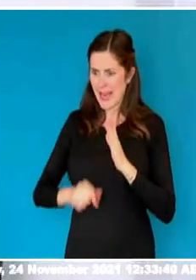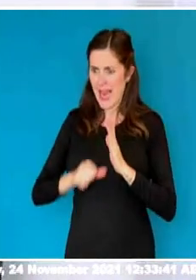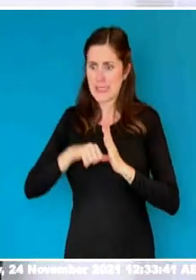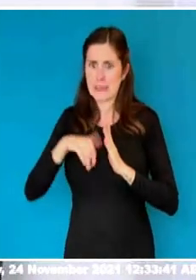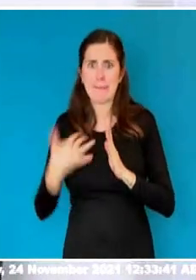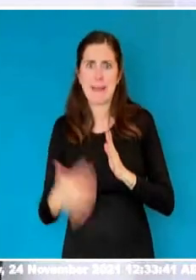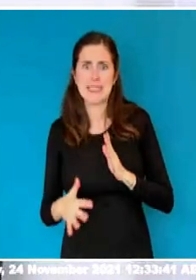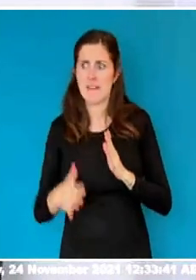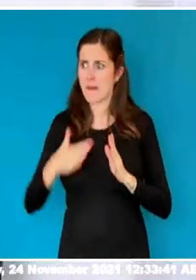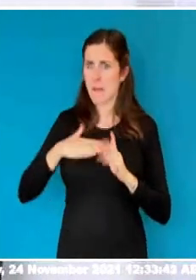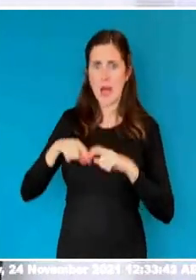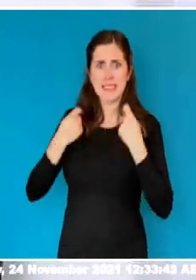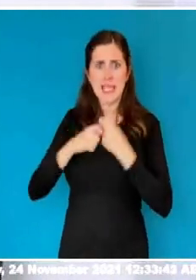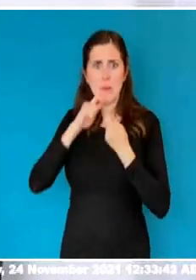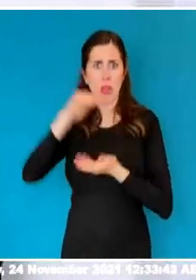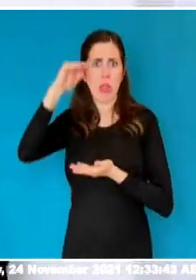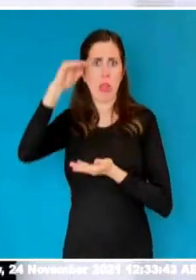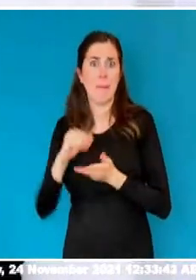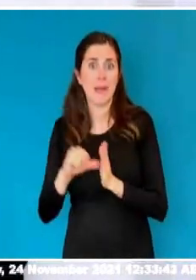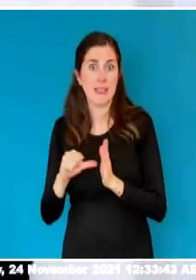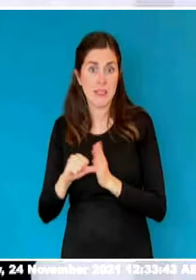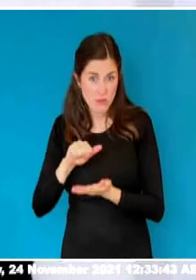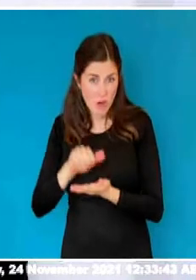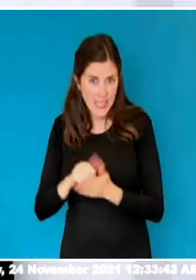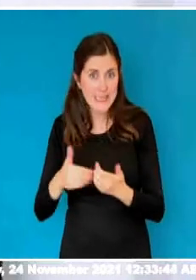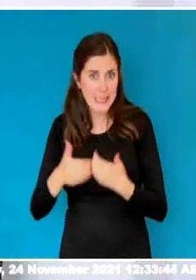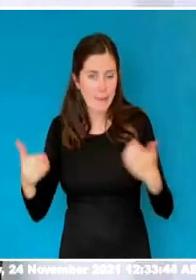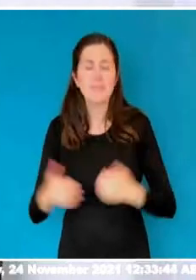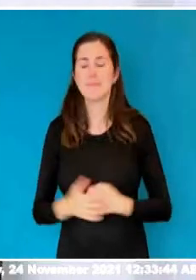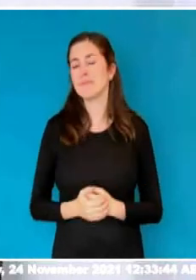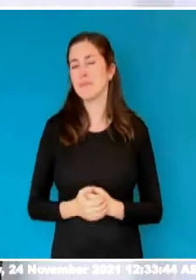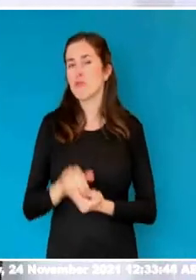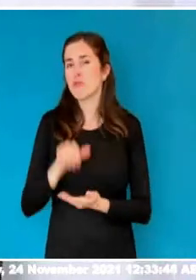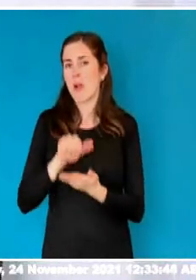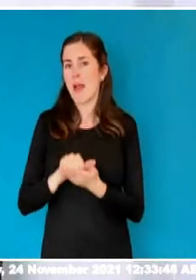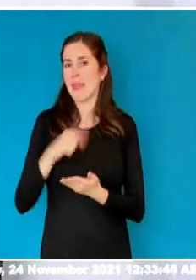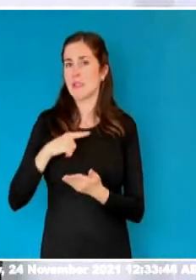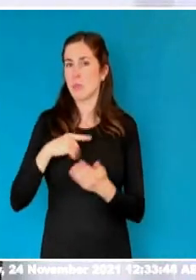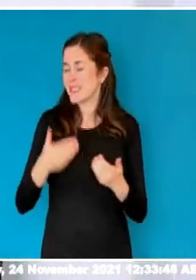particular person? MR AIKMAN: That's correct. It removes that distinction.